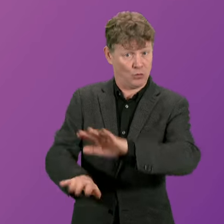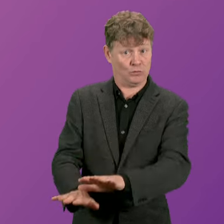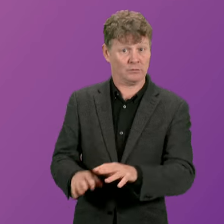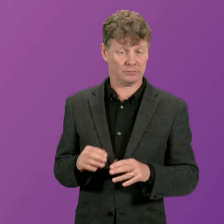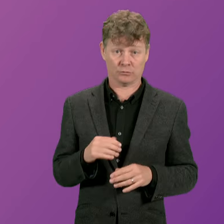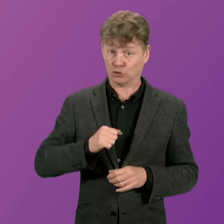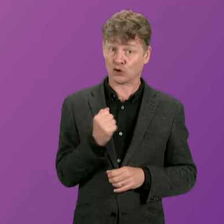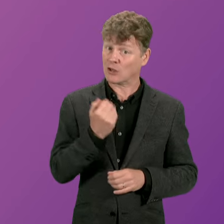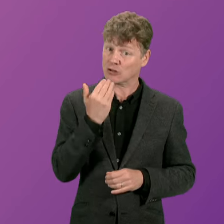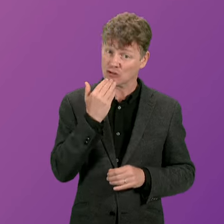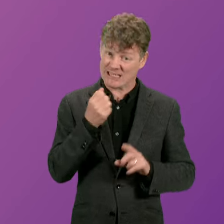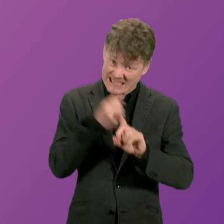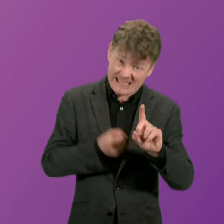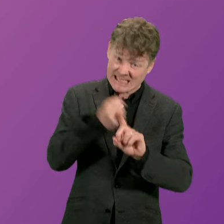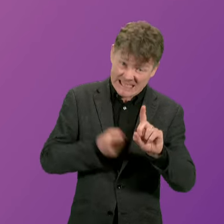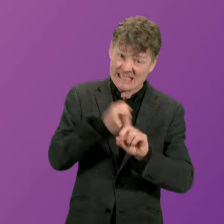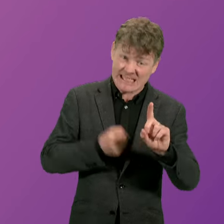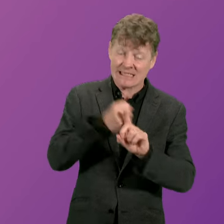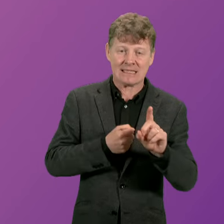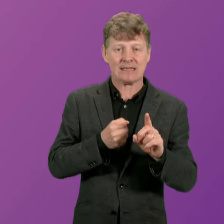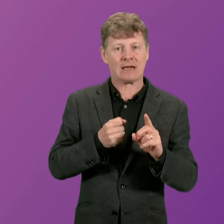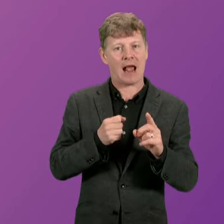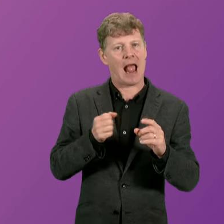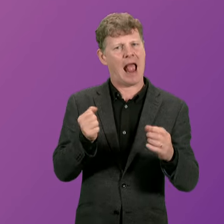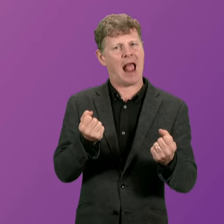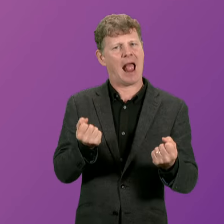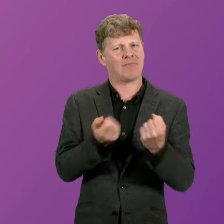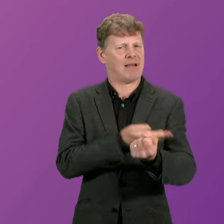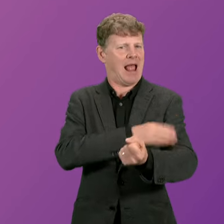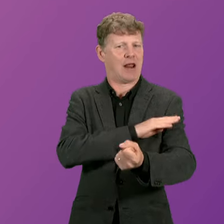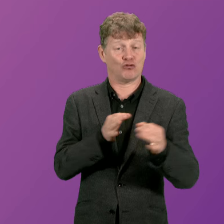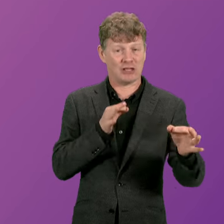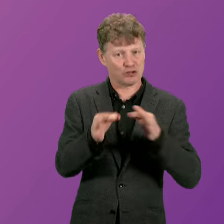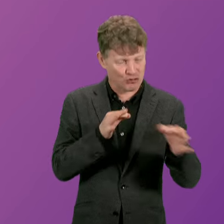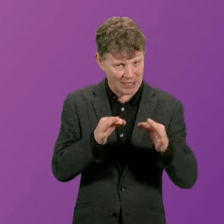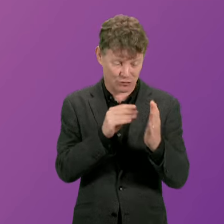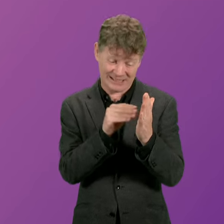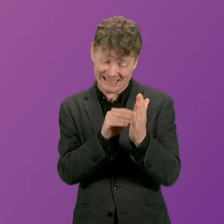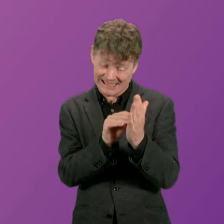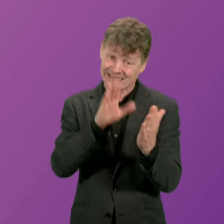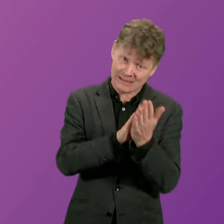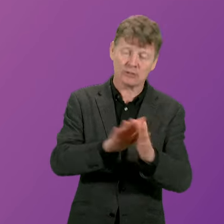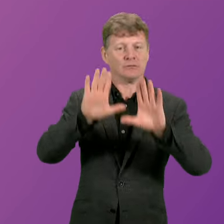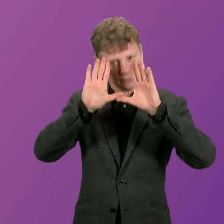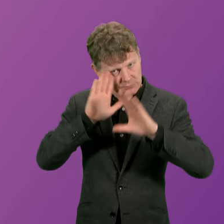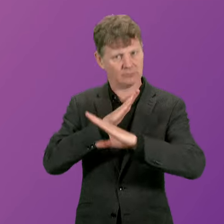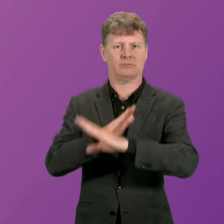the draft energy strategy contained a landmark presumption against new oil and gas exploration,